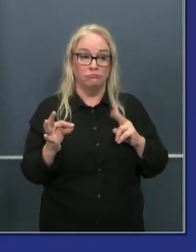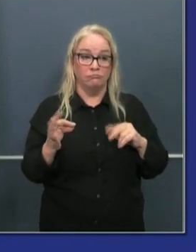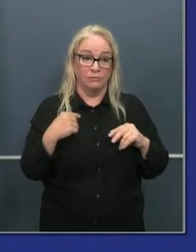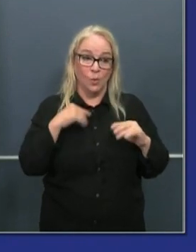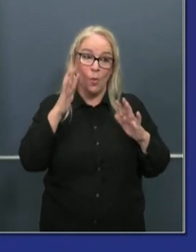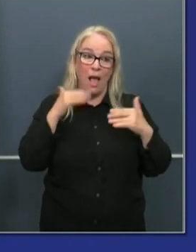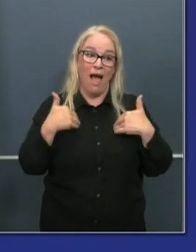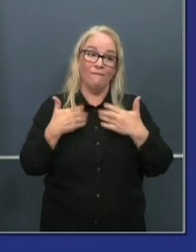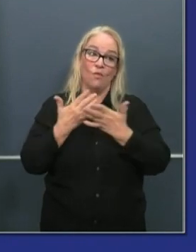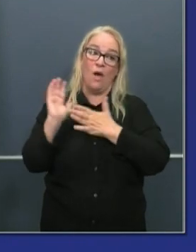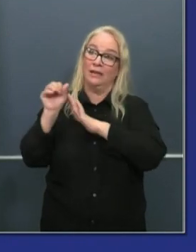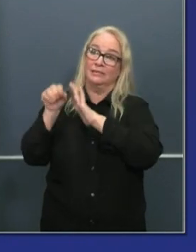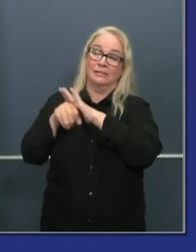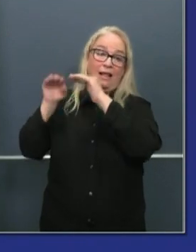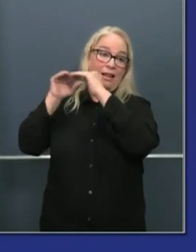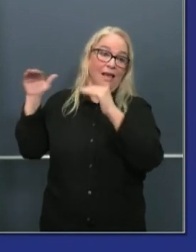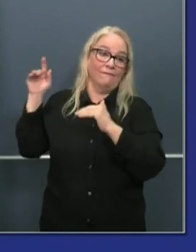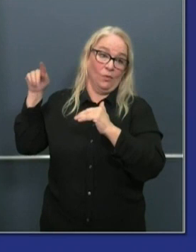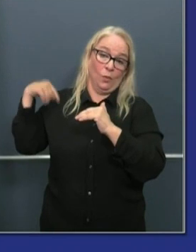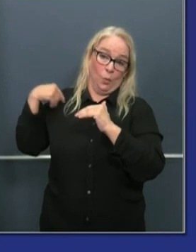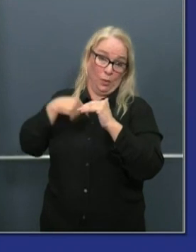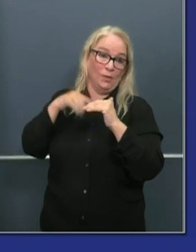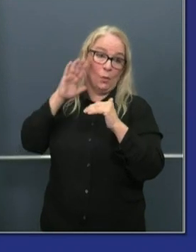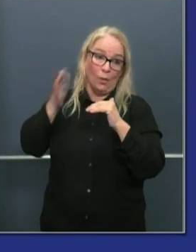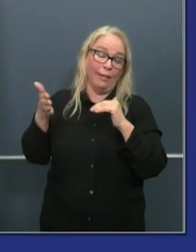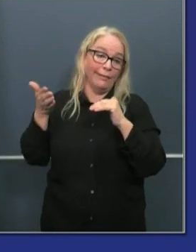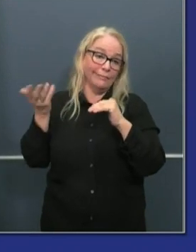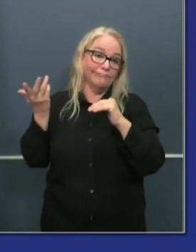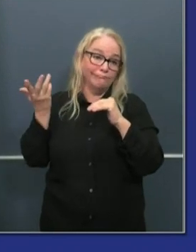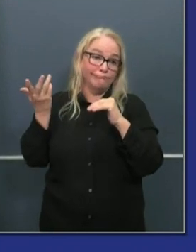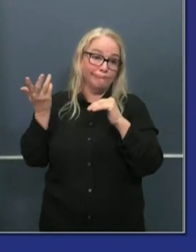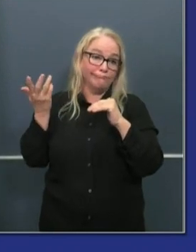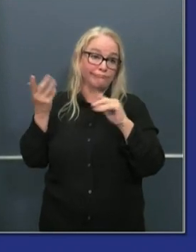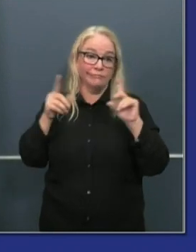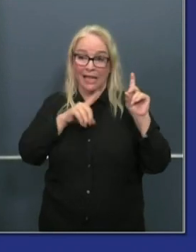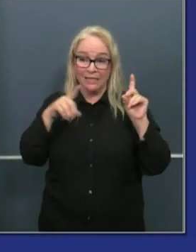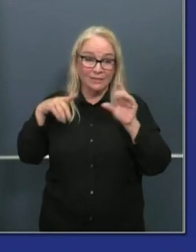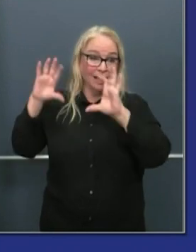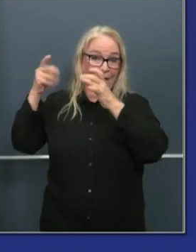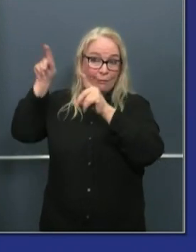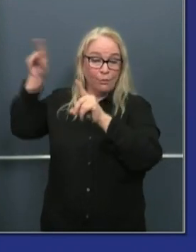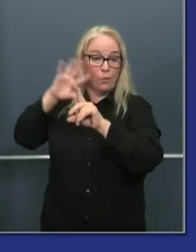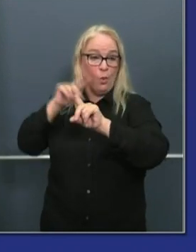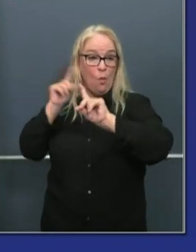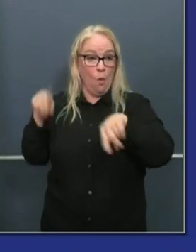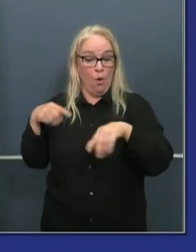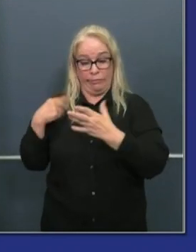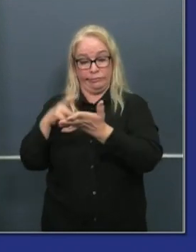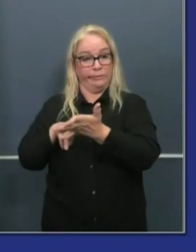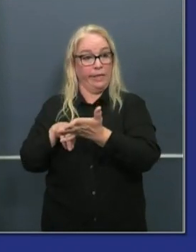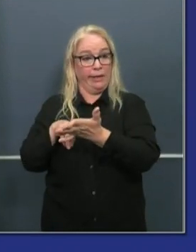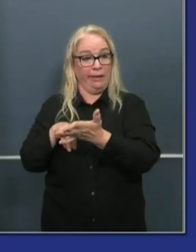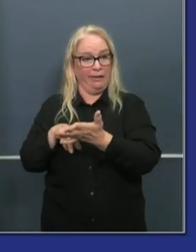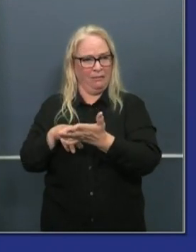NOW THAT LOCAL COUNTIES DO THEIR SHARE OF ENFORCEMENT WHICH IS THE LION'S SHARE OF ENFORCEMENT. IF THE COUNTIES DECIDE NOT TO DO THAT, THAT IS THEIR CHOICE AND THEY HAVE THAT RIGHT TO